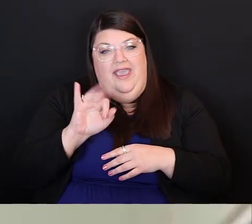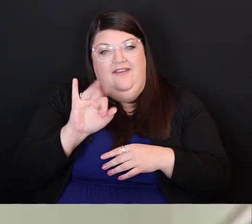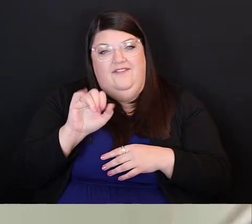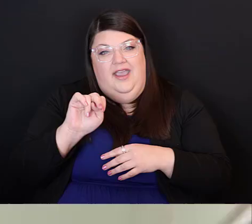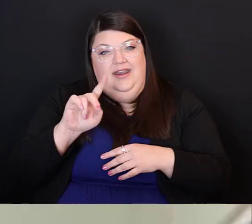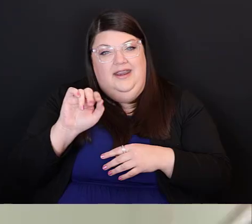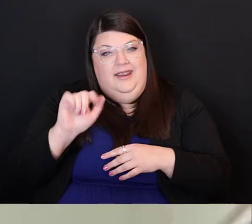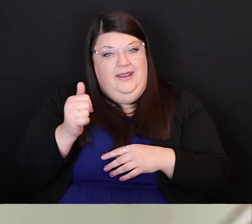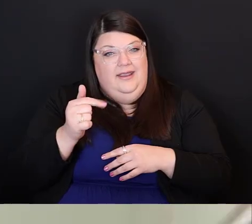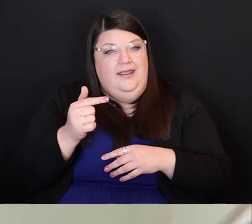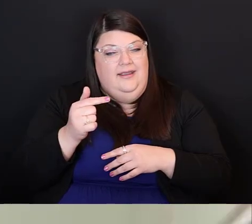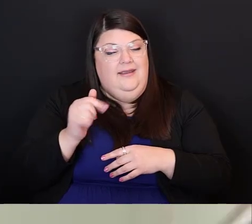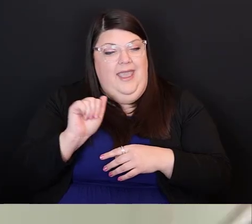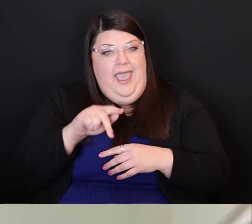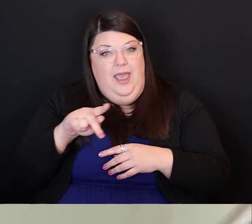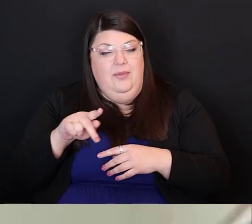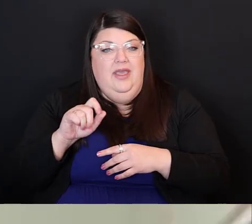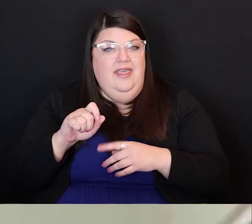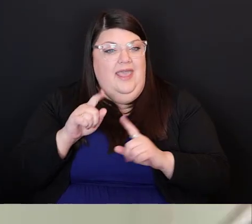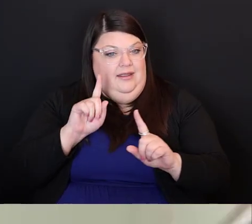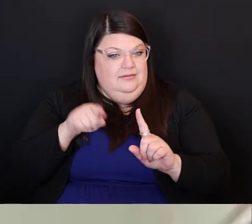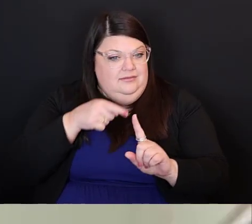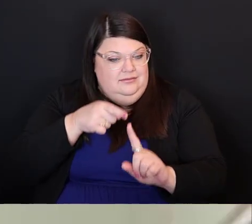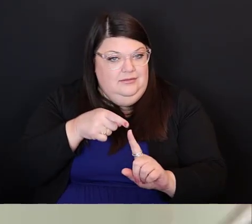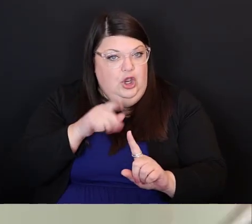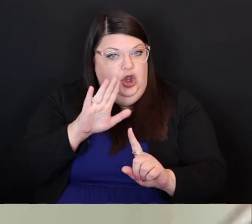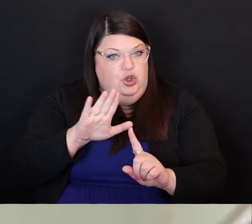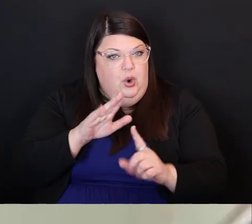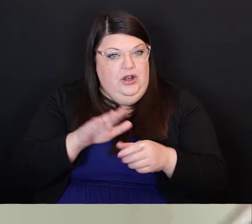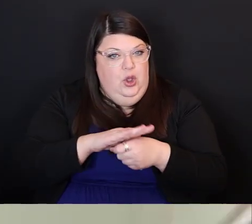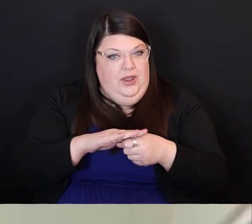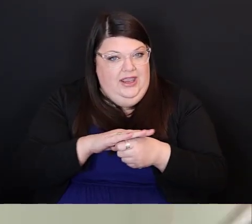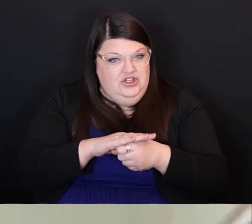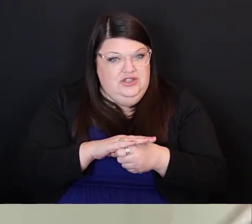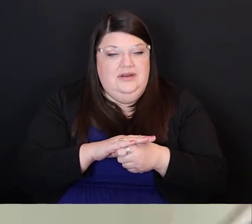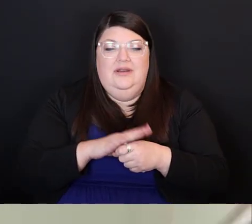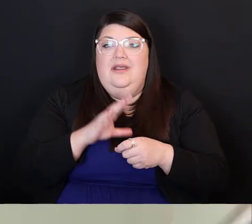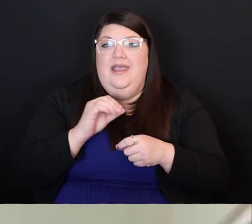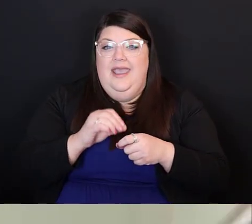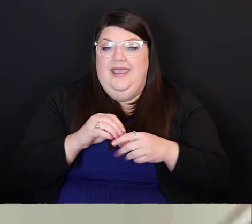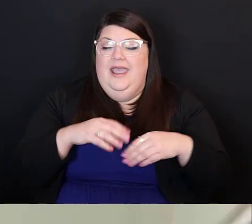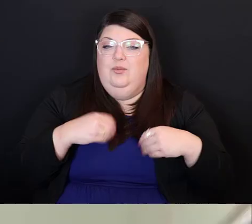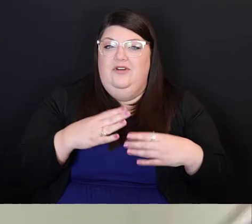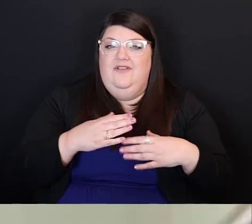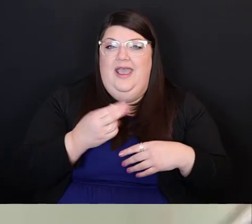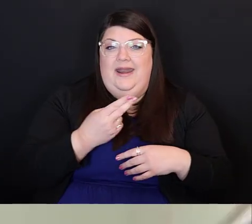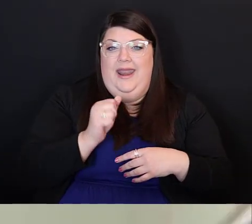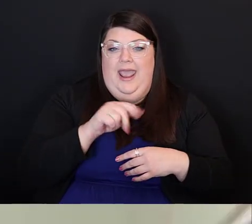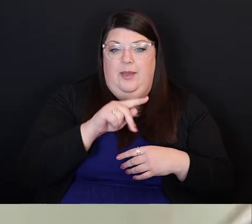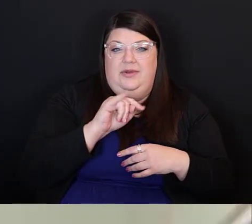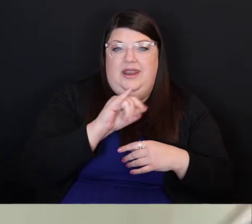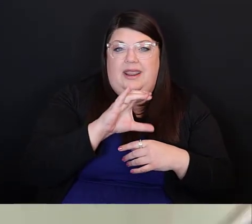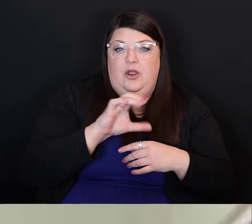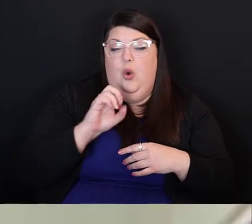Bluetooth or some other technology, they can provide audible or haptic queues to help you get around the space.